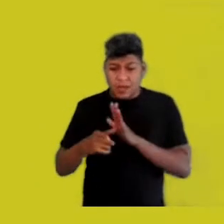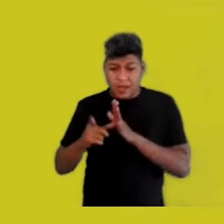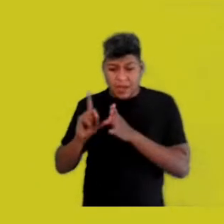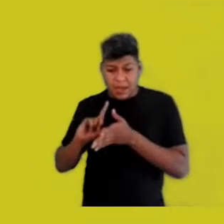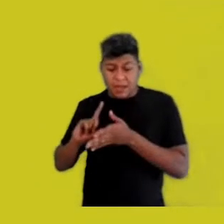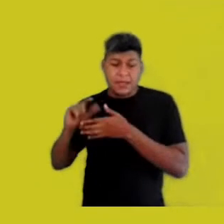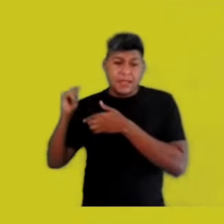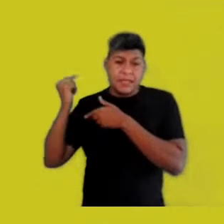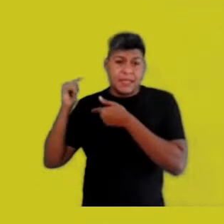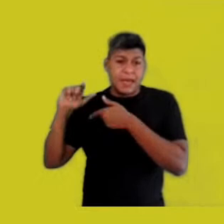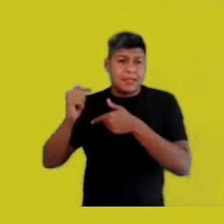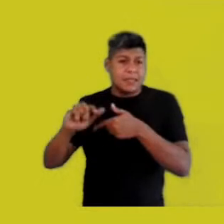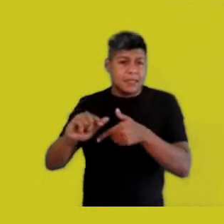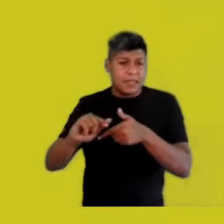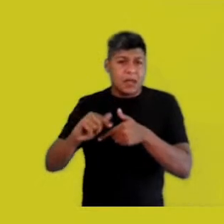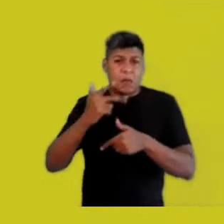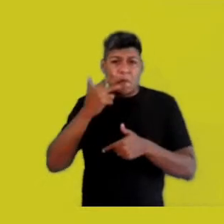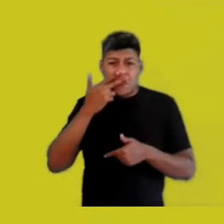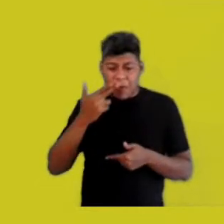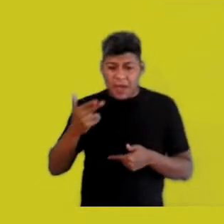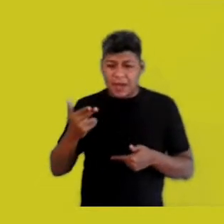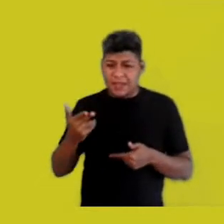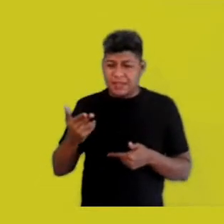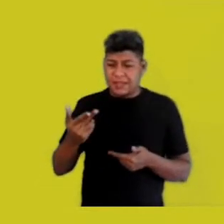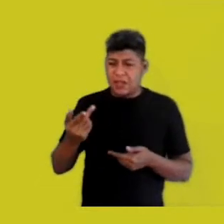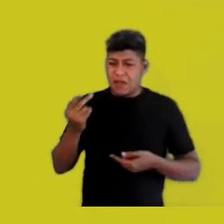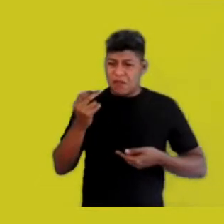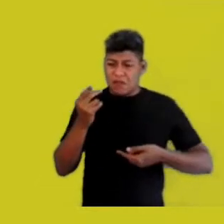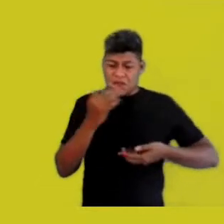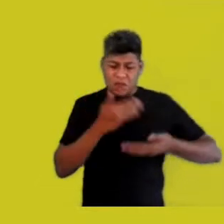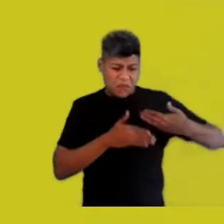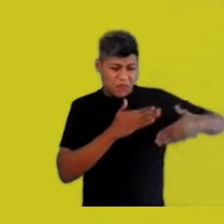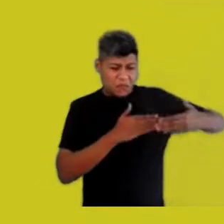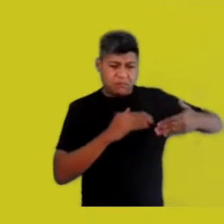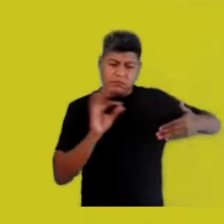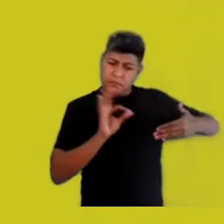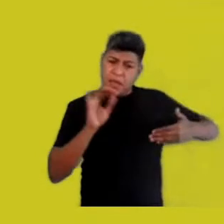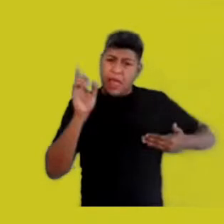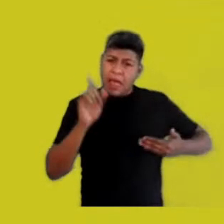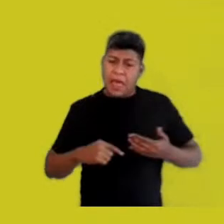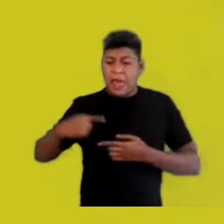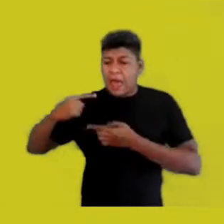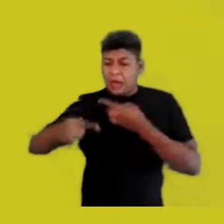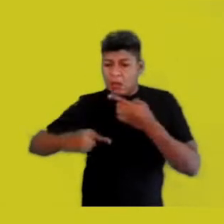doesn’t mean stepping back into the past. Quite the opposite. It means updating our condition in the world.